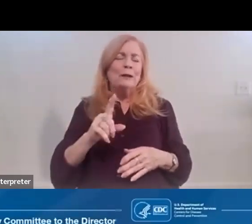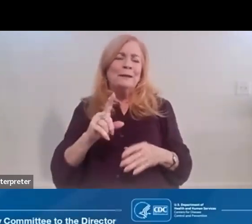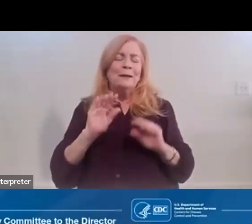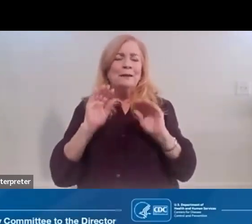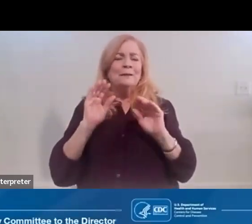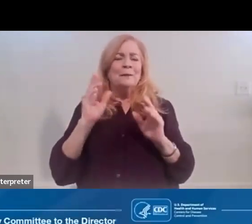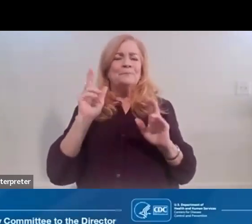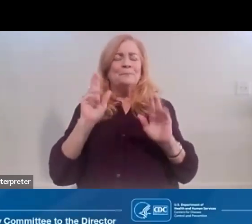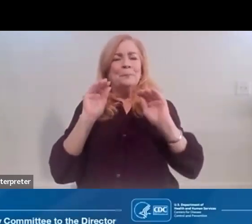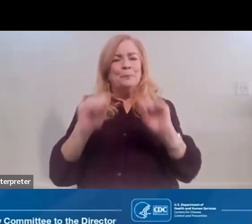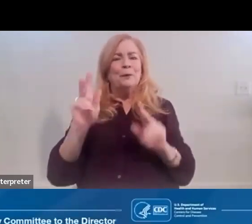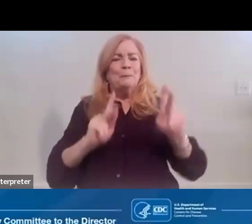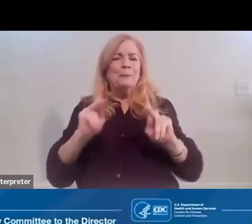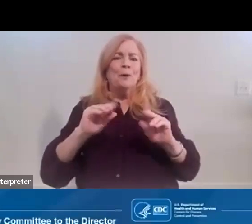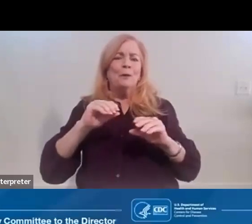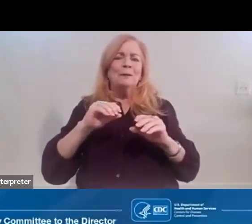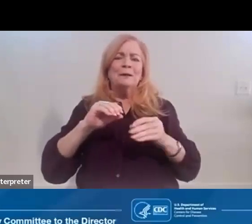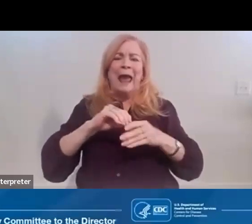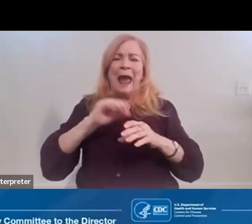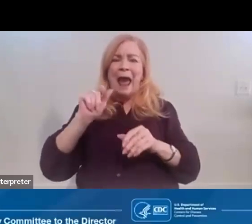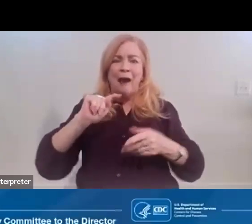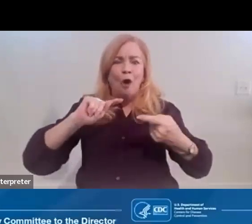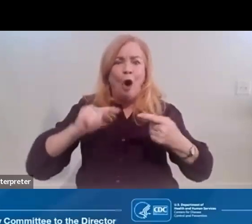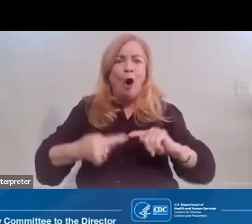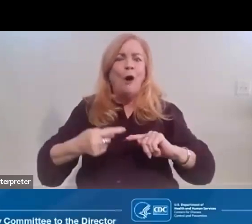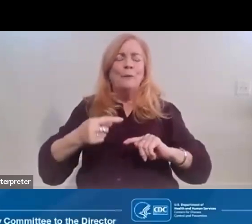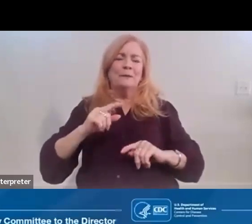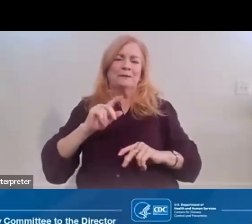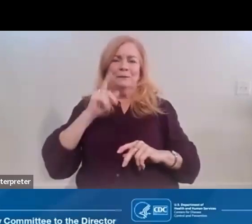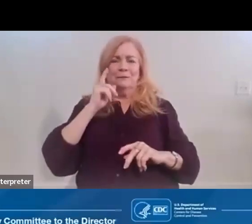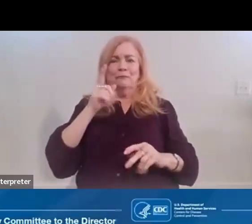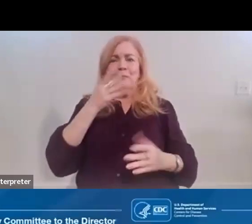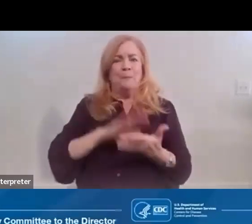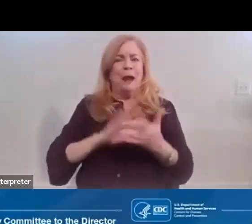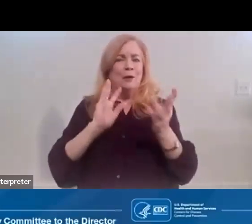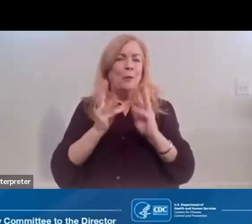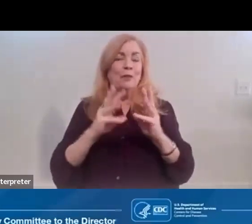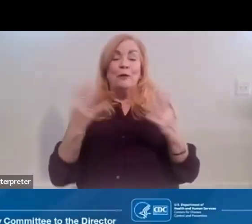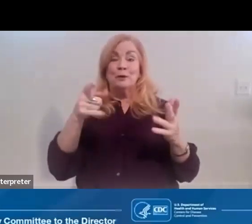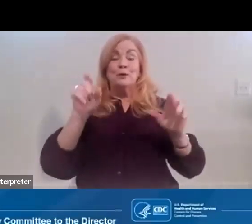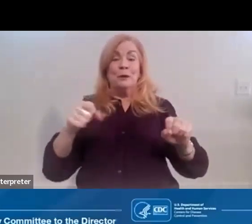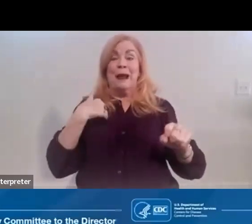The message that Louis was trying to teach me more than anything is like, you can have the best model in the world that will tell you exactly what's going to happen